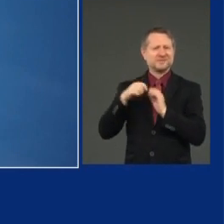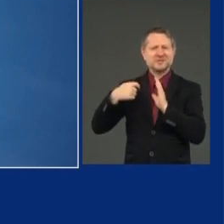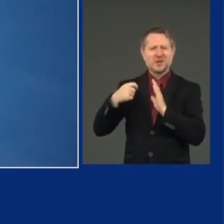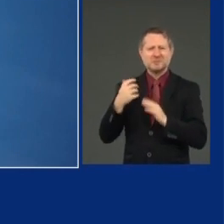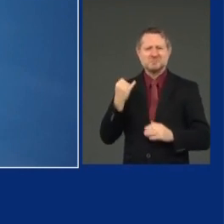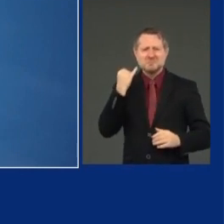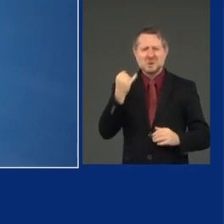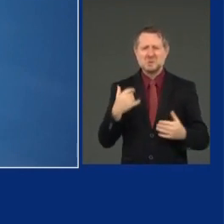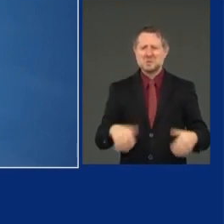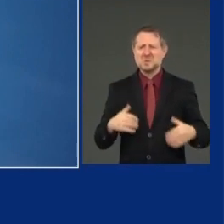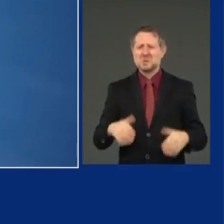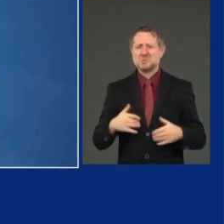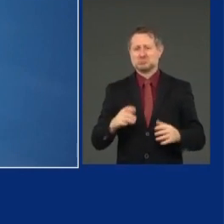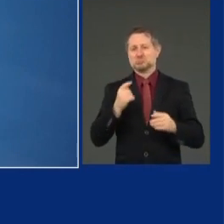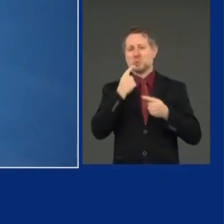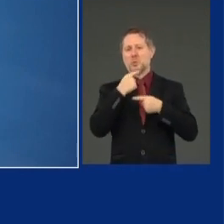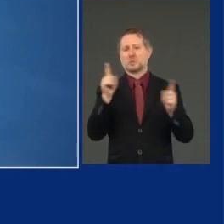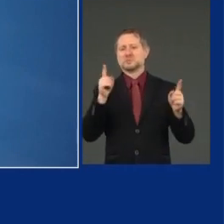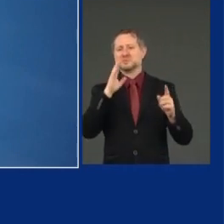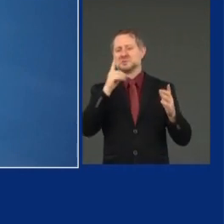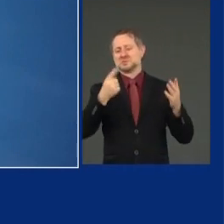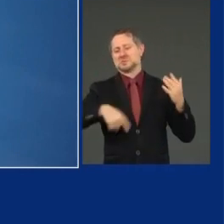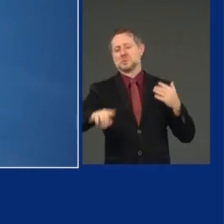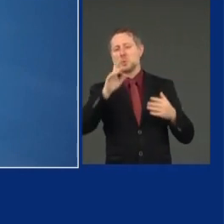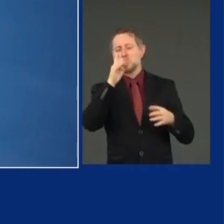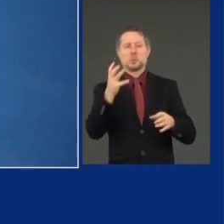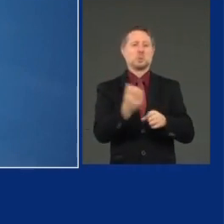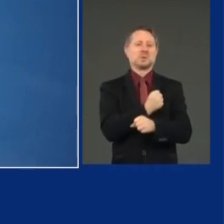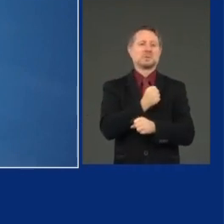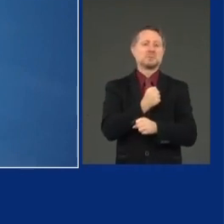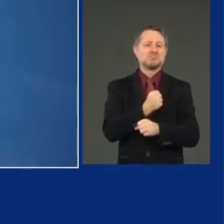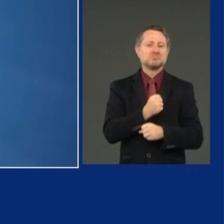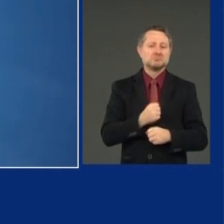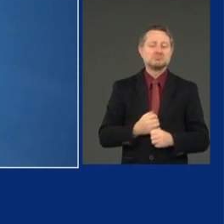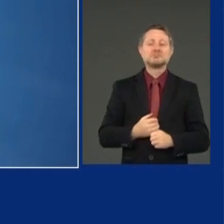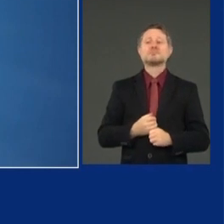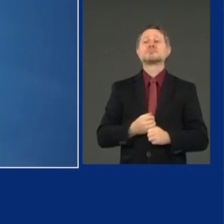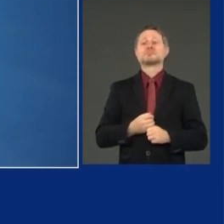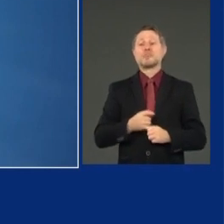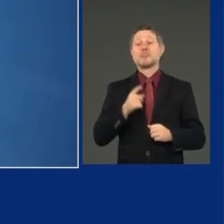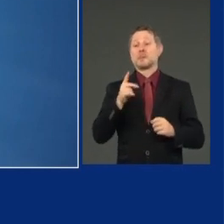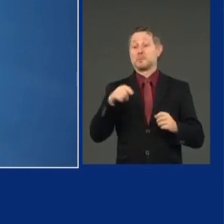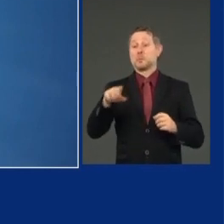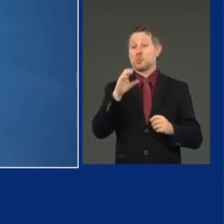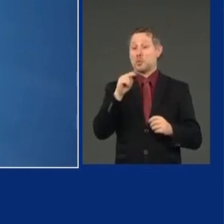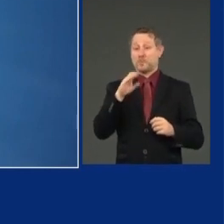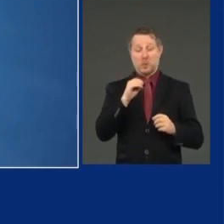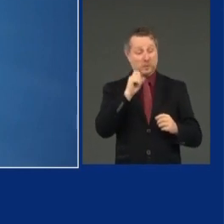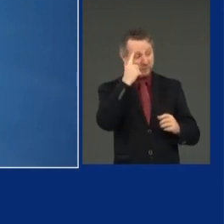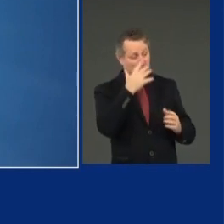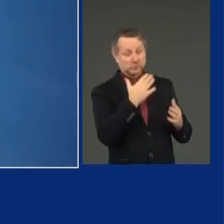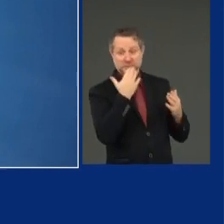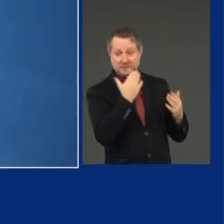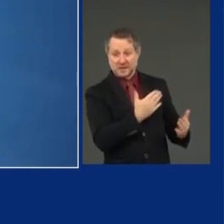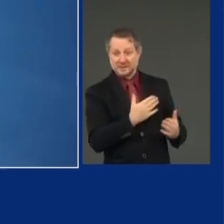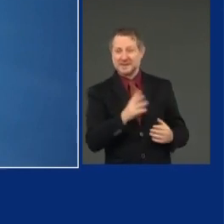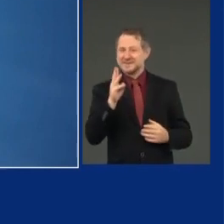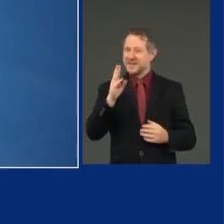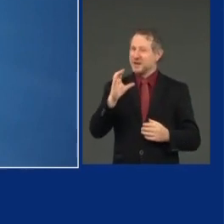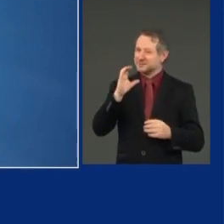ONE OF THE OVER 600 SUBMISSIONS. AND WE WILL BE SHARING HONORABLE MENTIONS AS WELL SO THAT YOU CAN